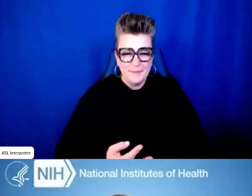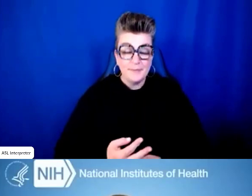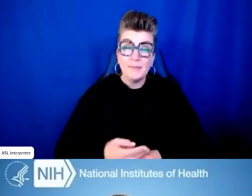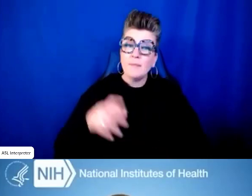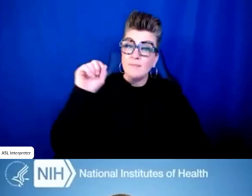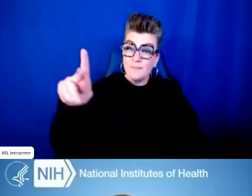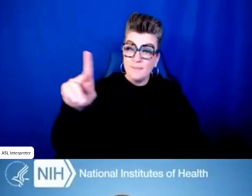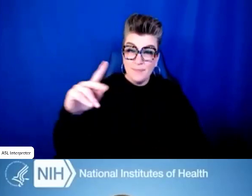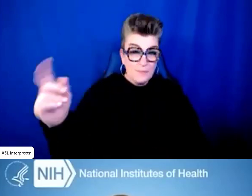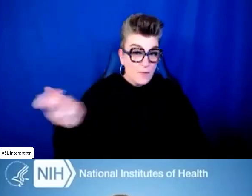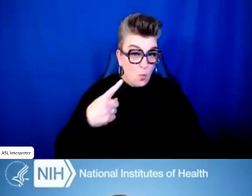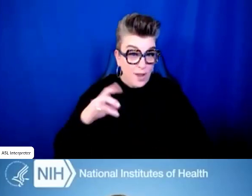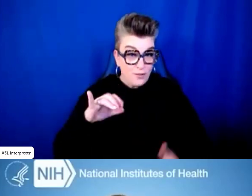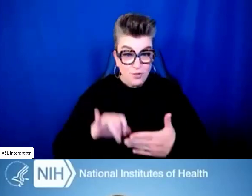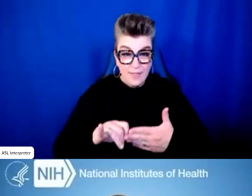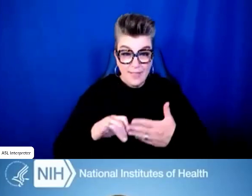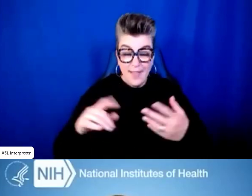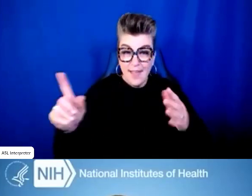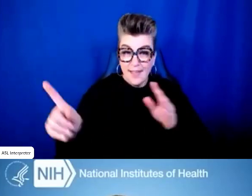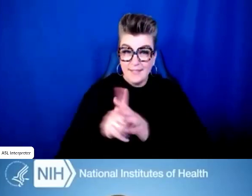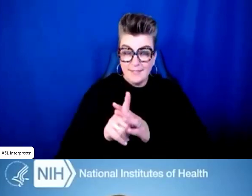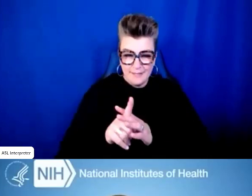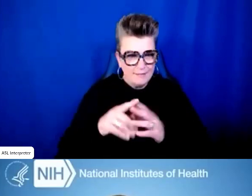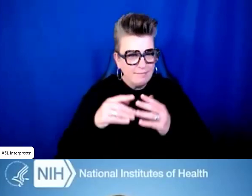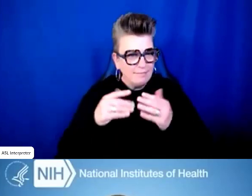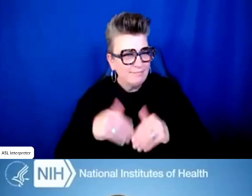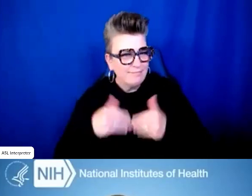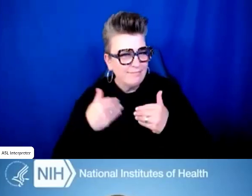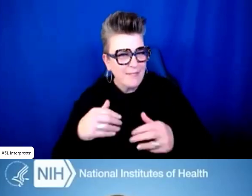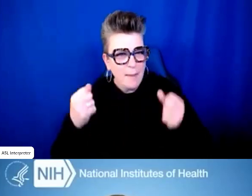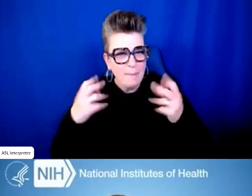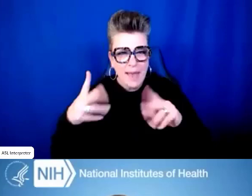that got a lot of votes was regarding budget.